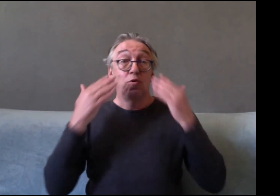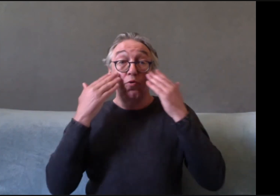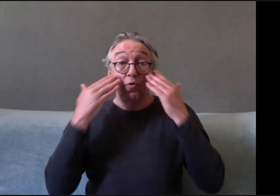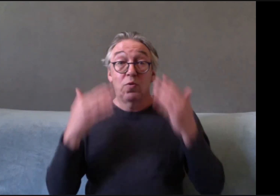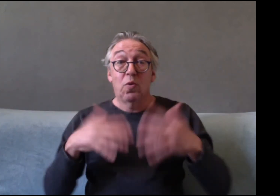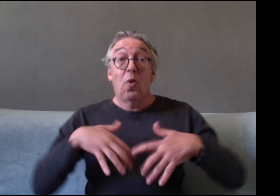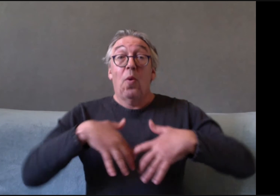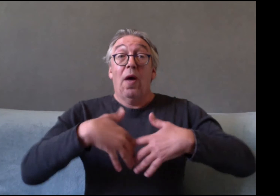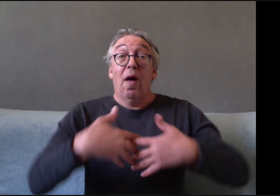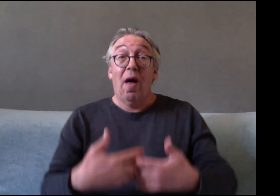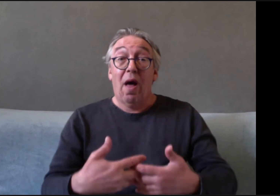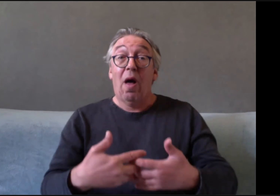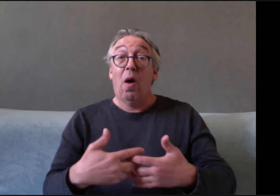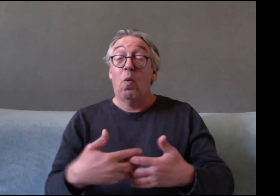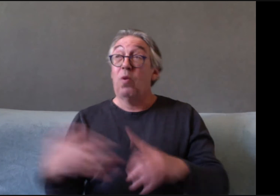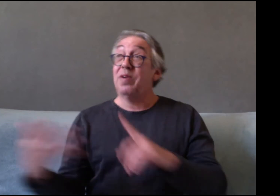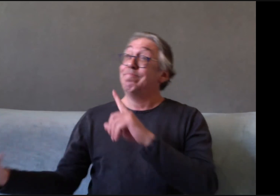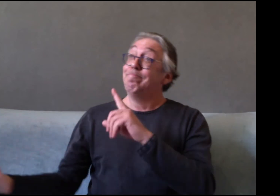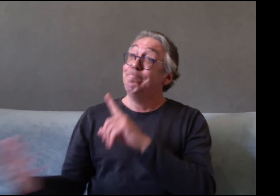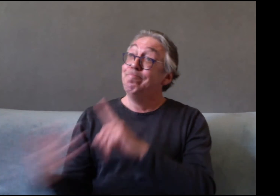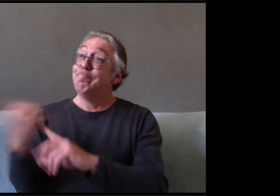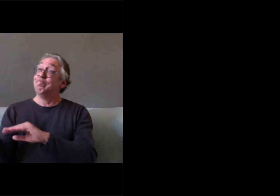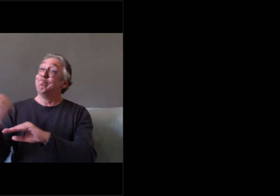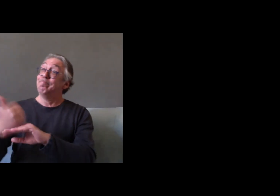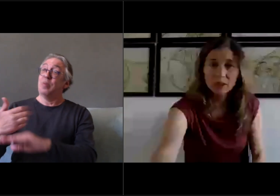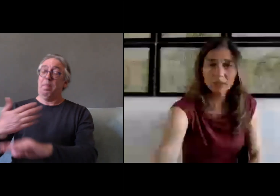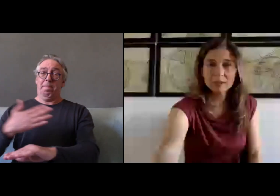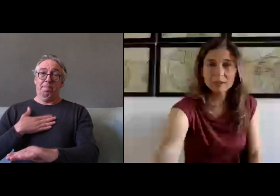ANDRÉ: Thank you, Maureen but... MAUREEN: Sure, understand.